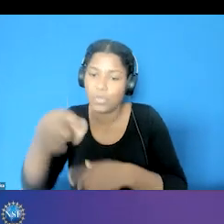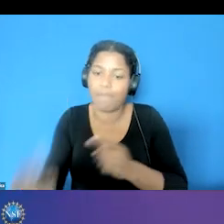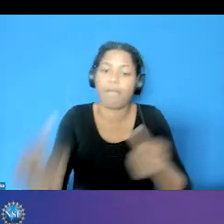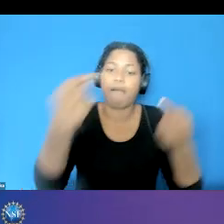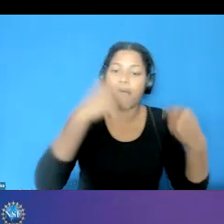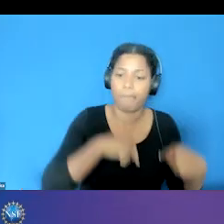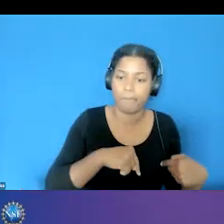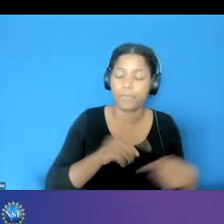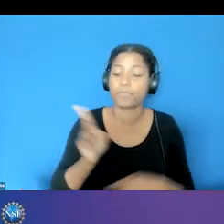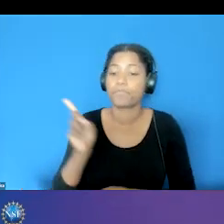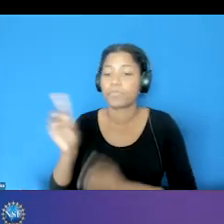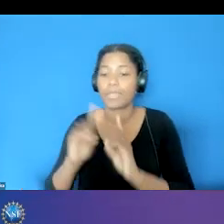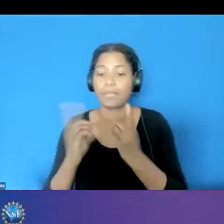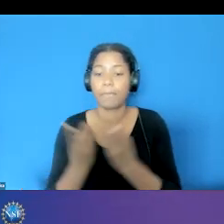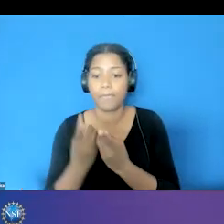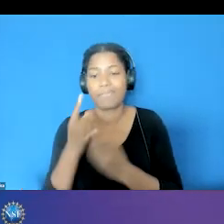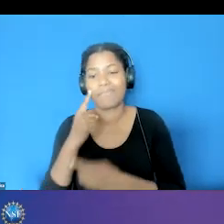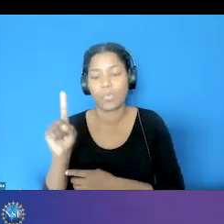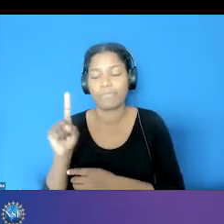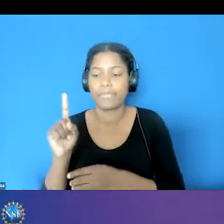And again, our Division of Financial Management, DFM,